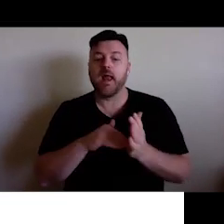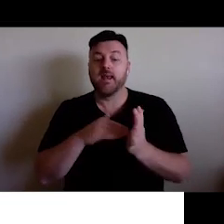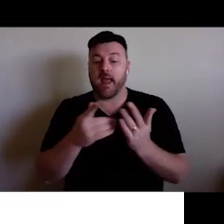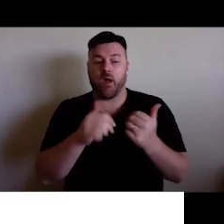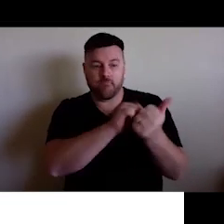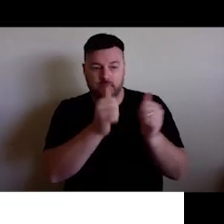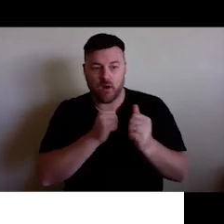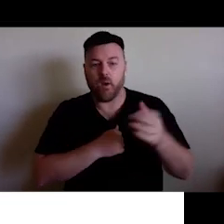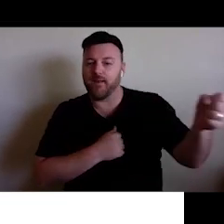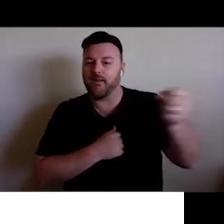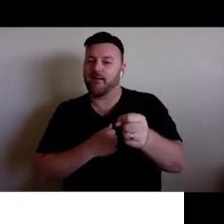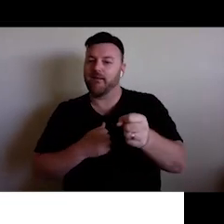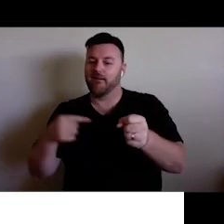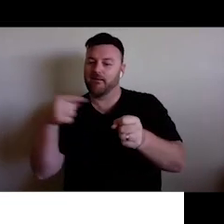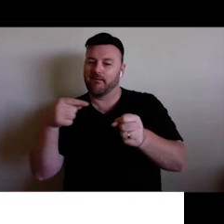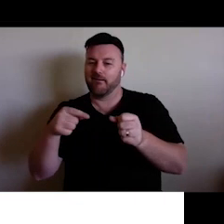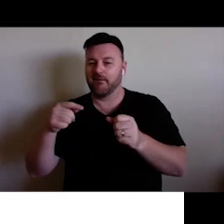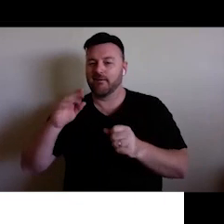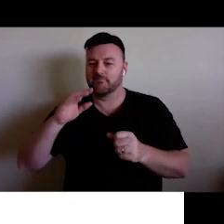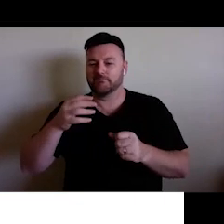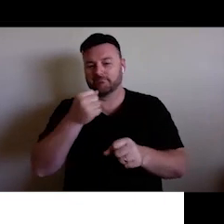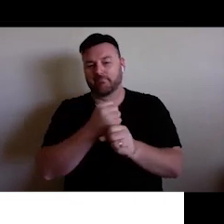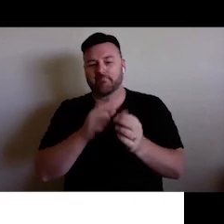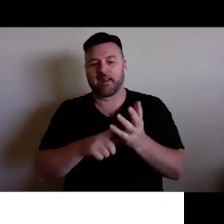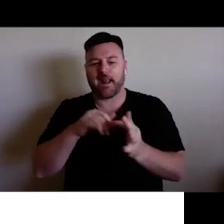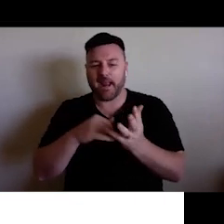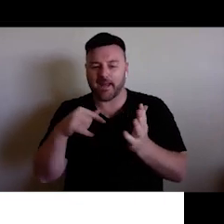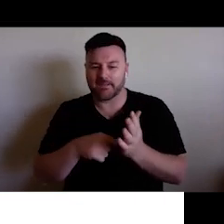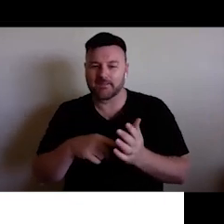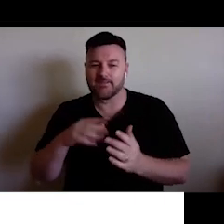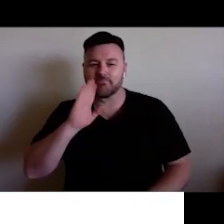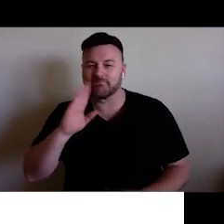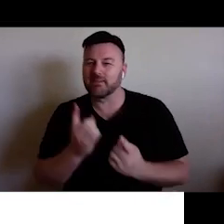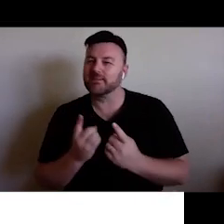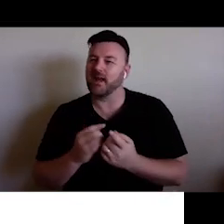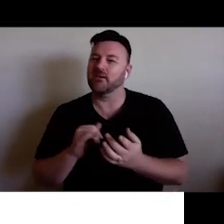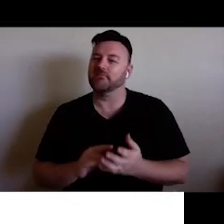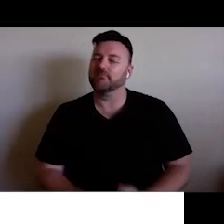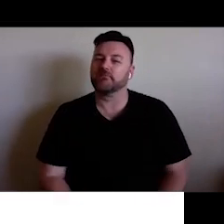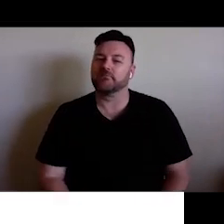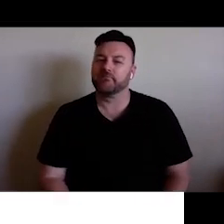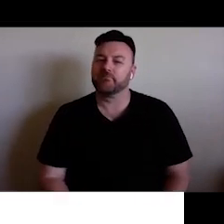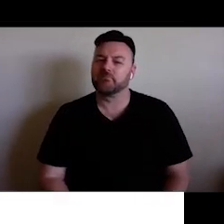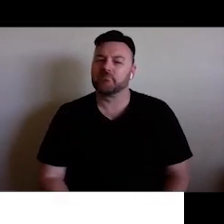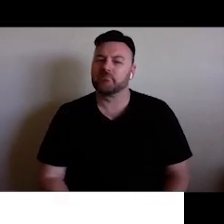think they're two interesting models. And a lot of the questions to Tandi about, "What's that connection between free and pay?"